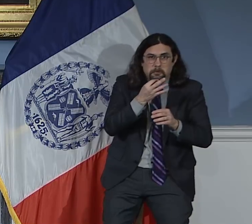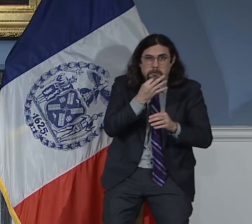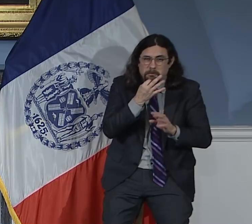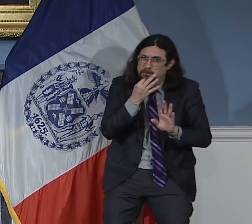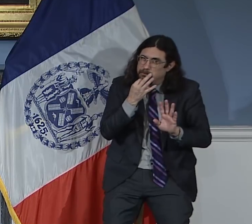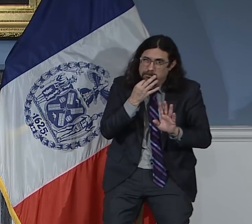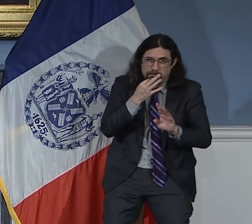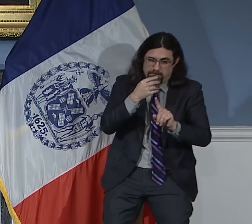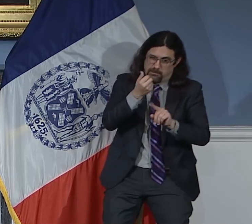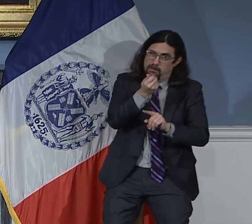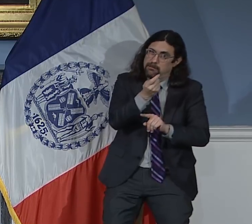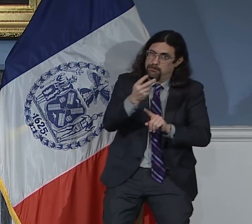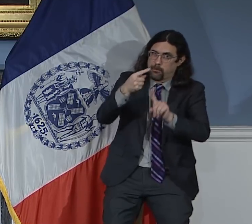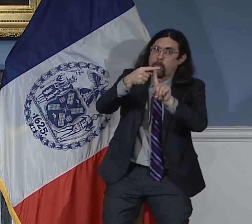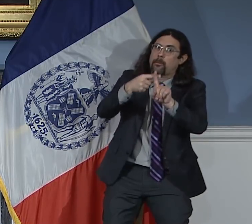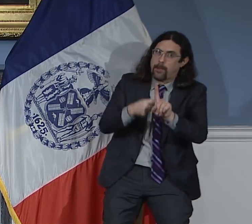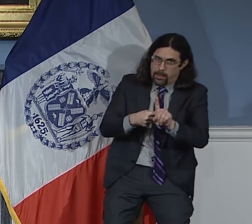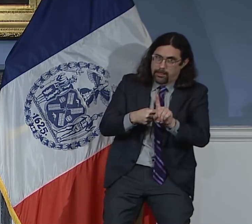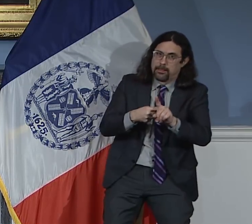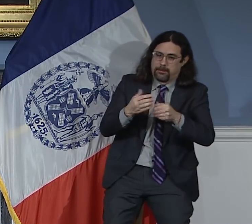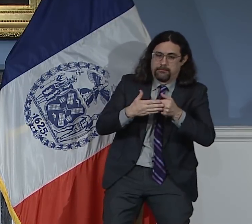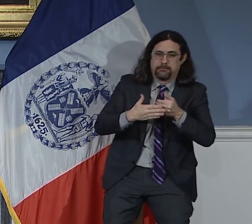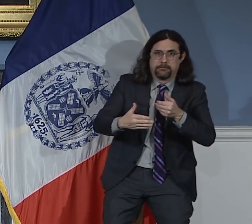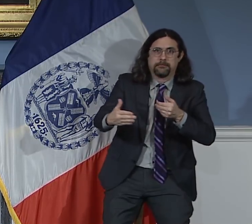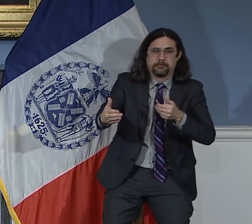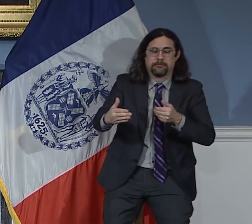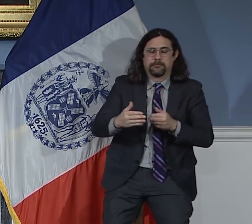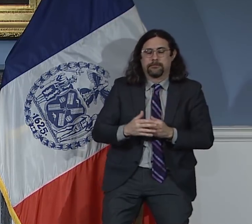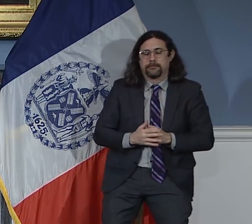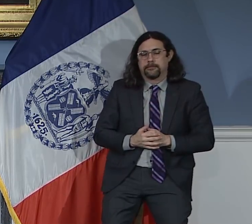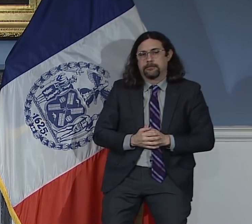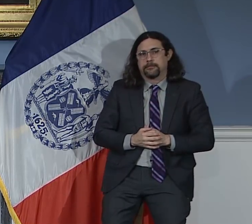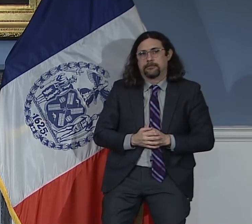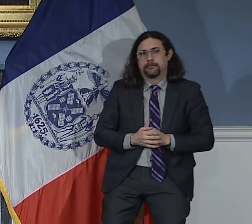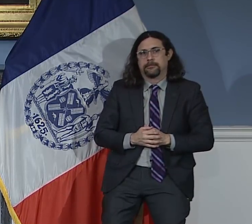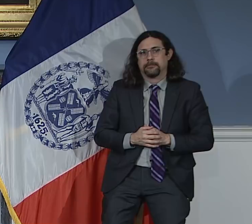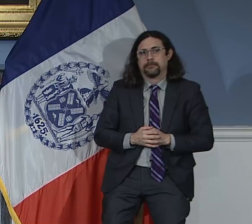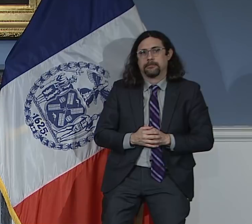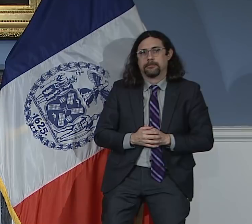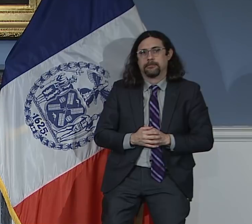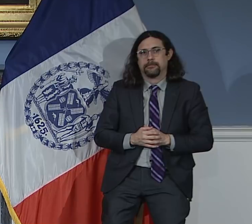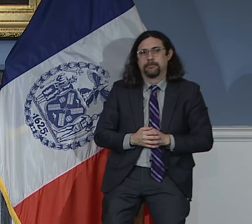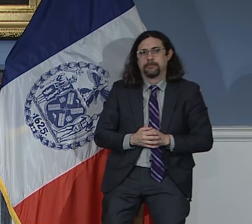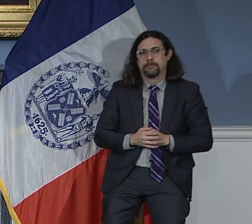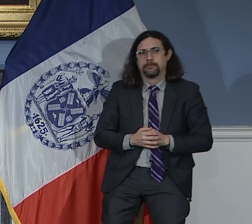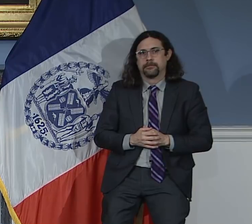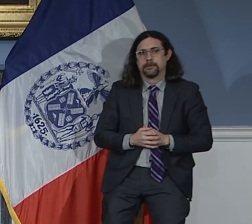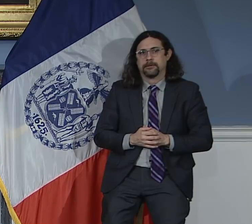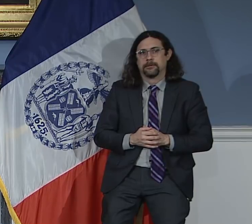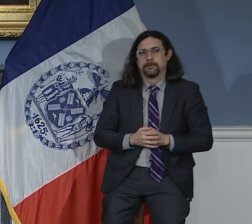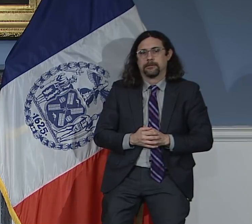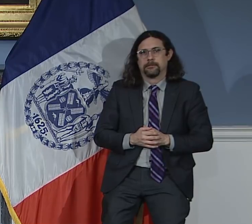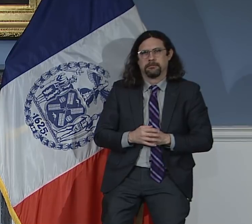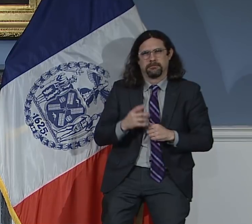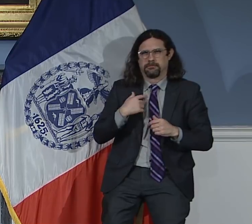SO IT WILL BE A LONG BALTTE. I DON'T THINK IT SRVEES ANYONE TO BETOD,LET G READY FOR